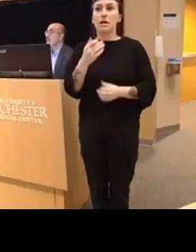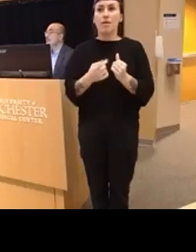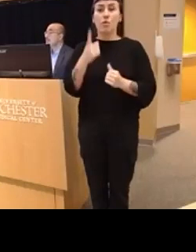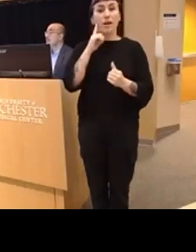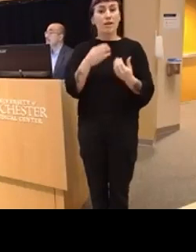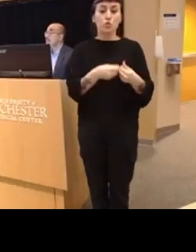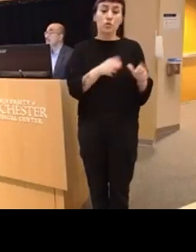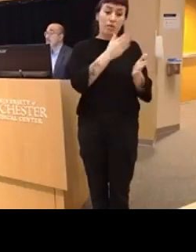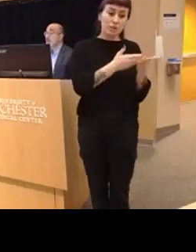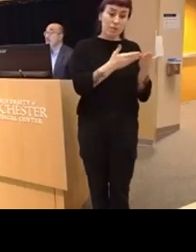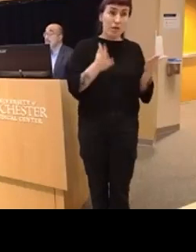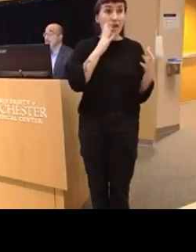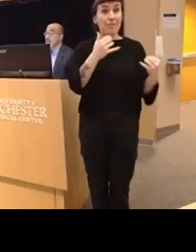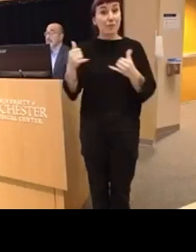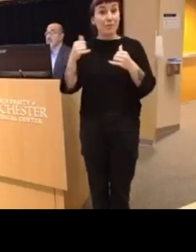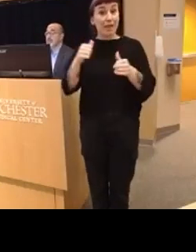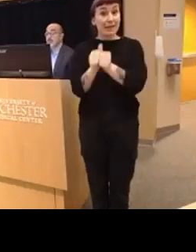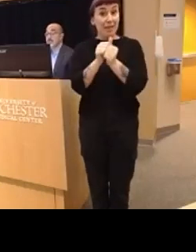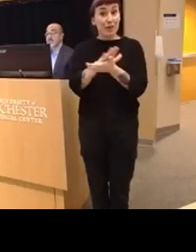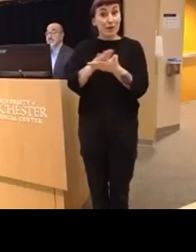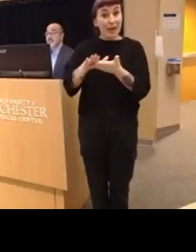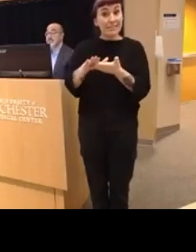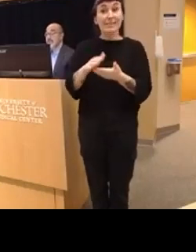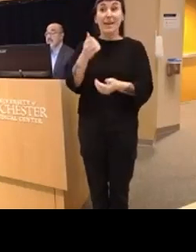they play together nicely they'll all win and it's it's simple it's as simple as that it's